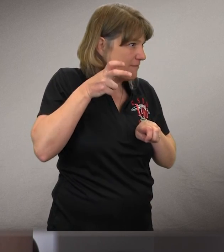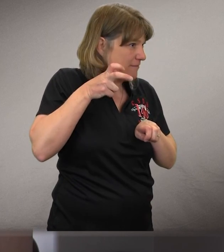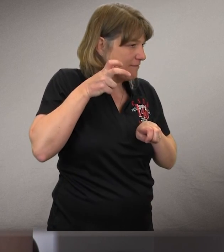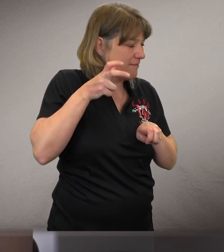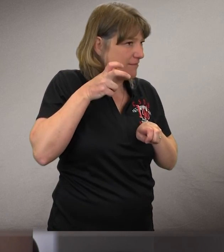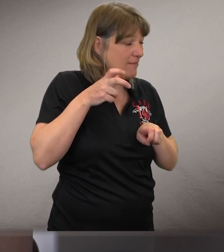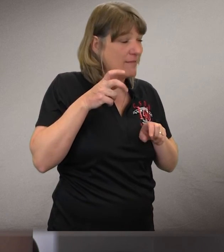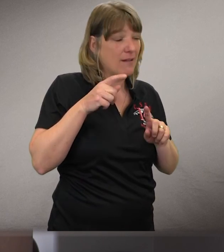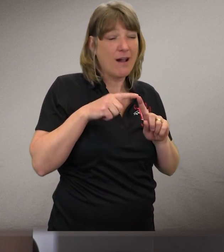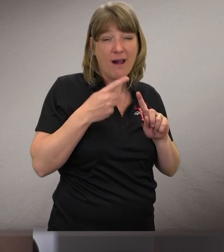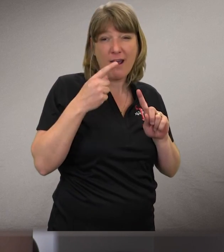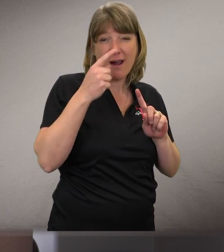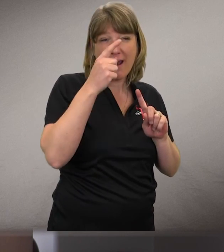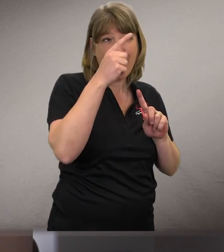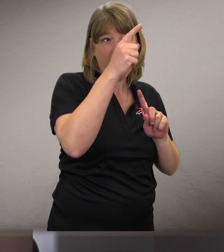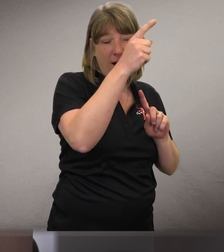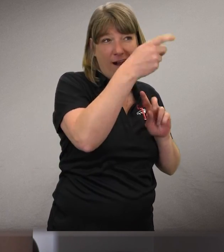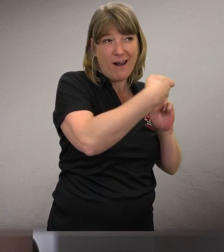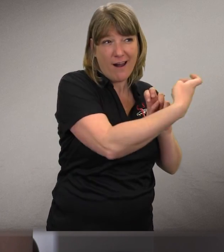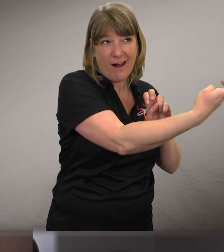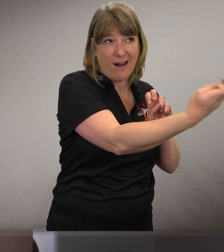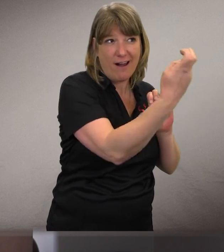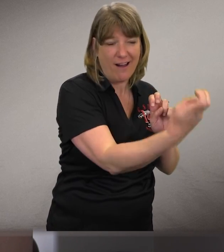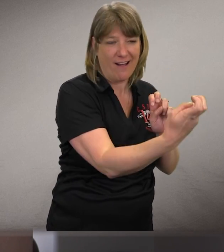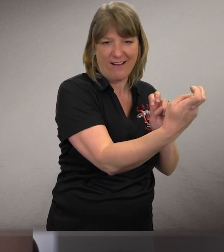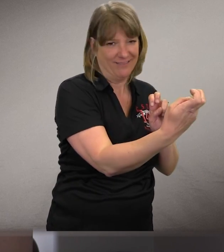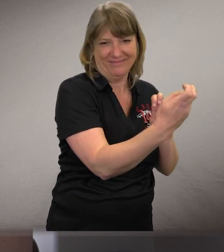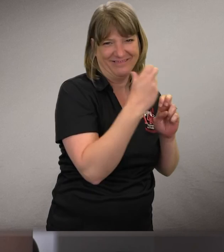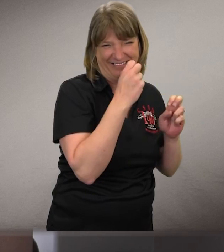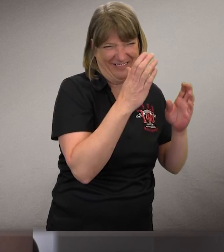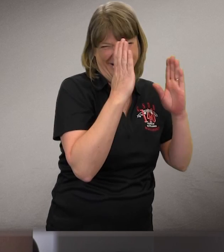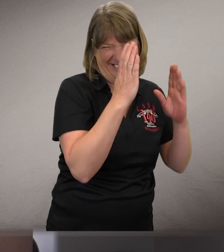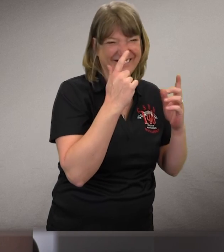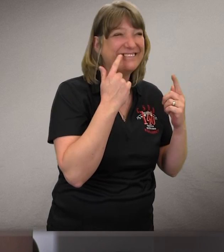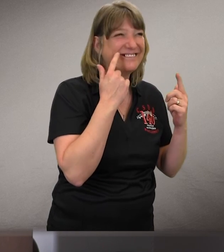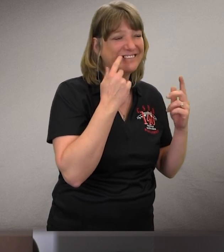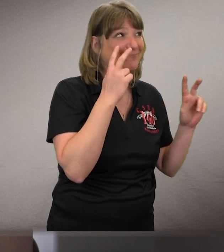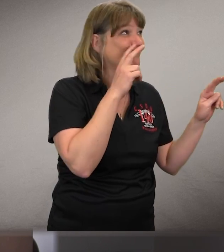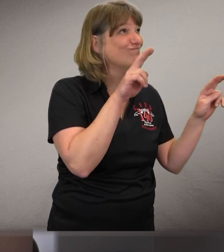the one I can hear the most. But the one on the far end of the table, I don't really pay attention to.